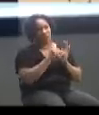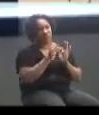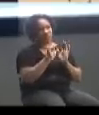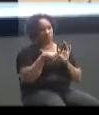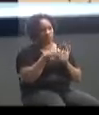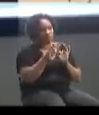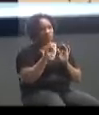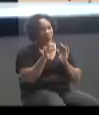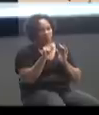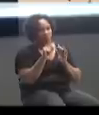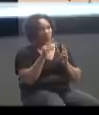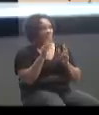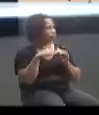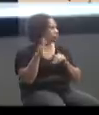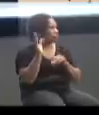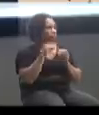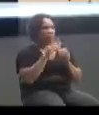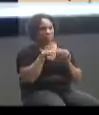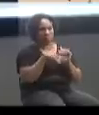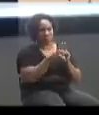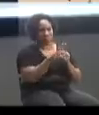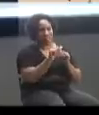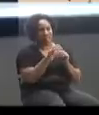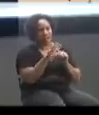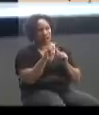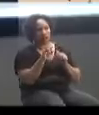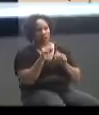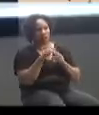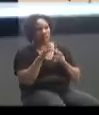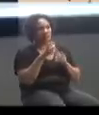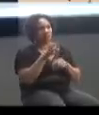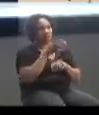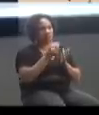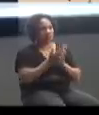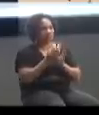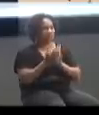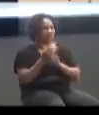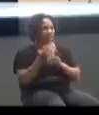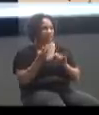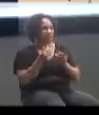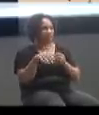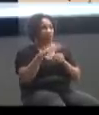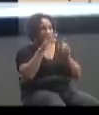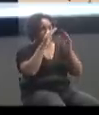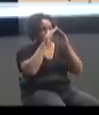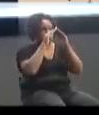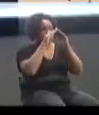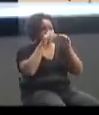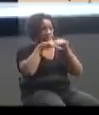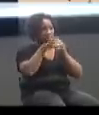272,000 SQUARE FEET AND MORE THAN SIX ACRES OF VEGETATIVE ROOFS IN THE SOUTH. THAT'S JUST A TASTE OF WHAT WE'RE DOING TO GREEN OUR